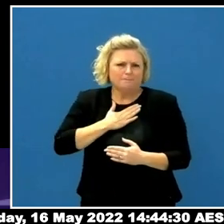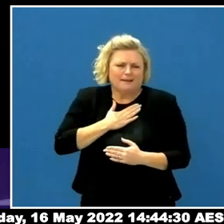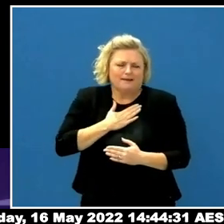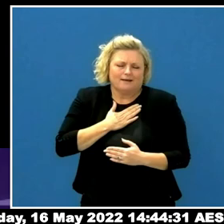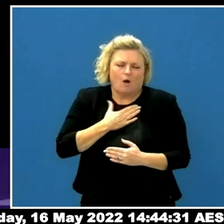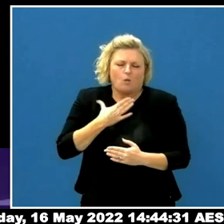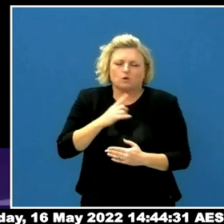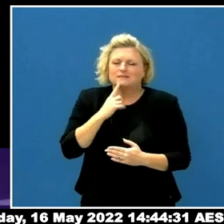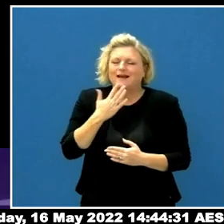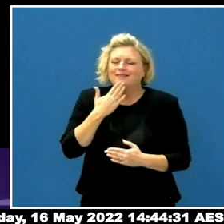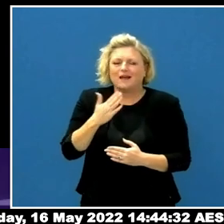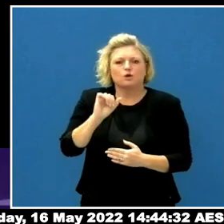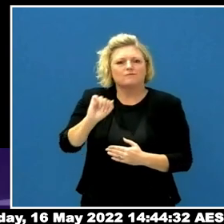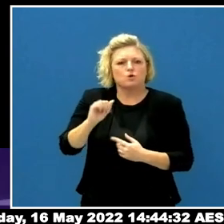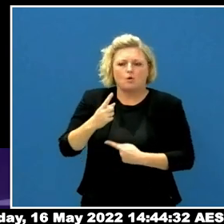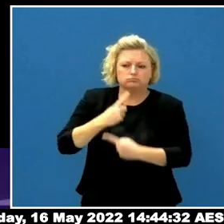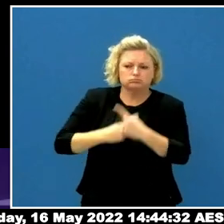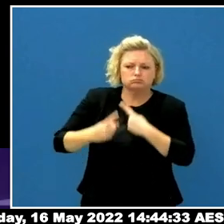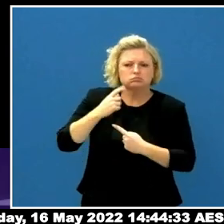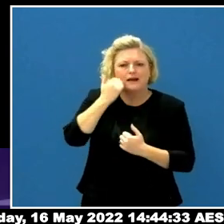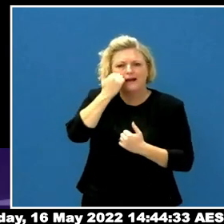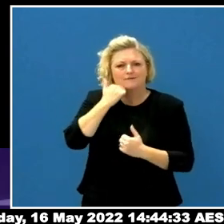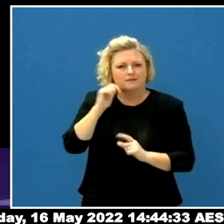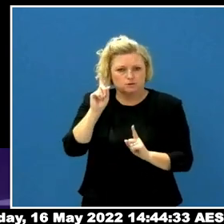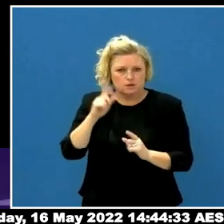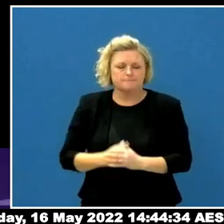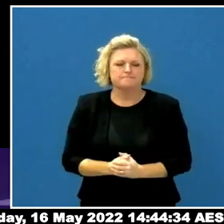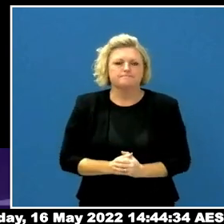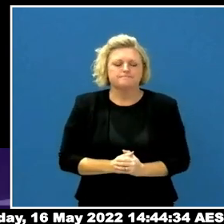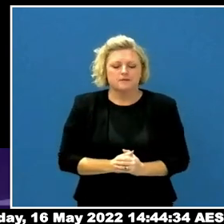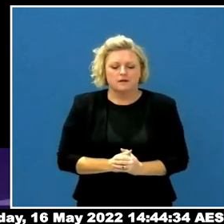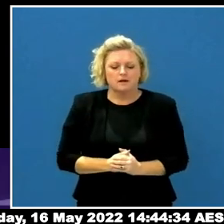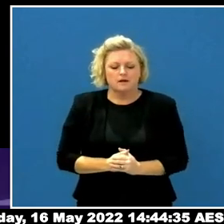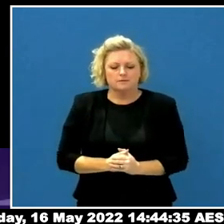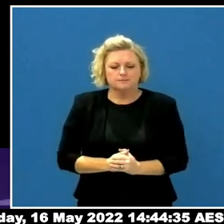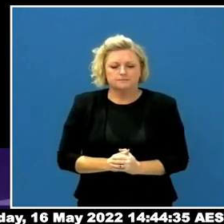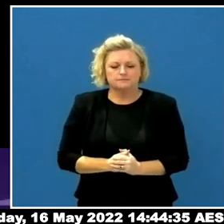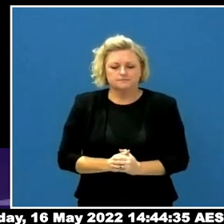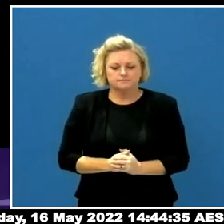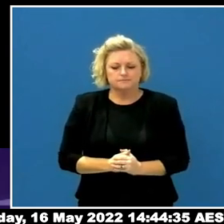First one was, when you were talking to Afford about whether you could, for example,